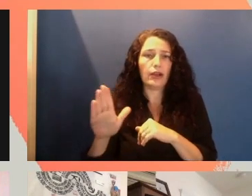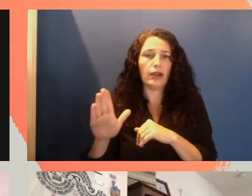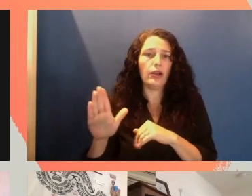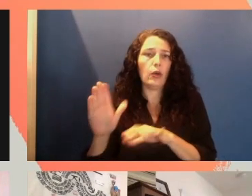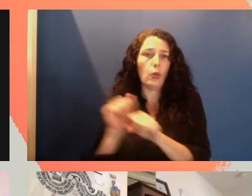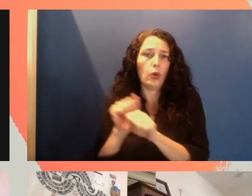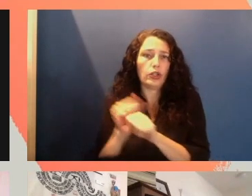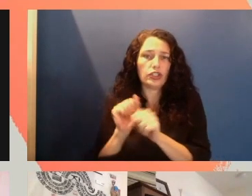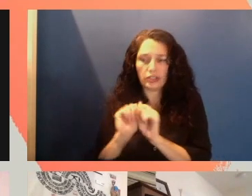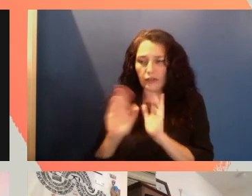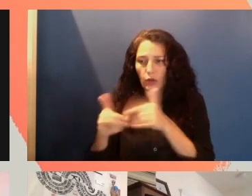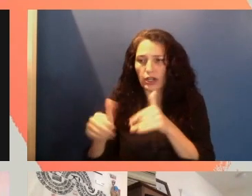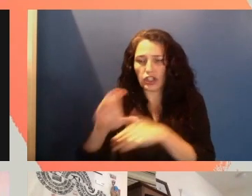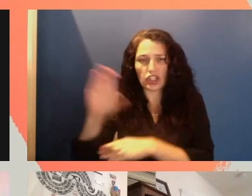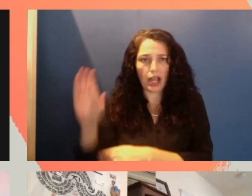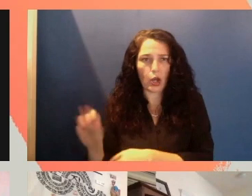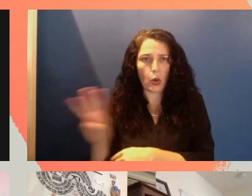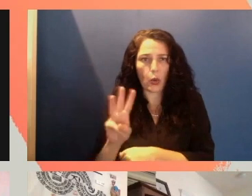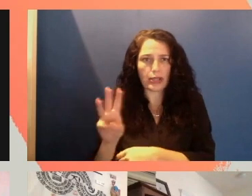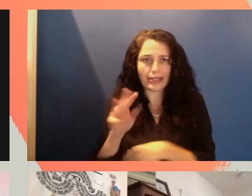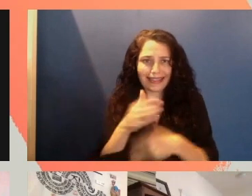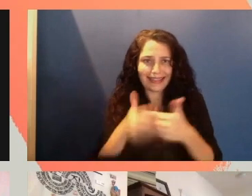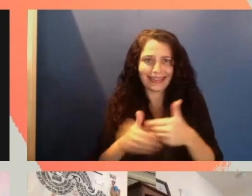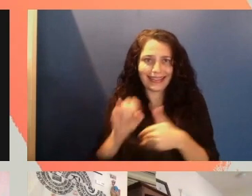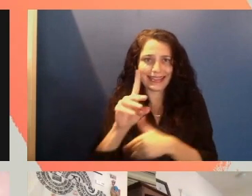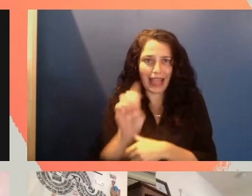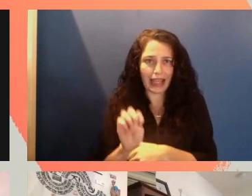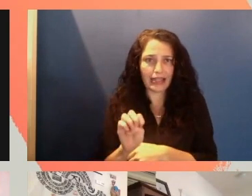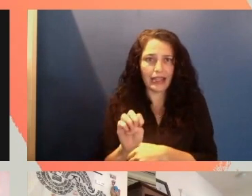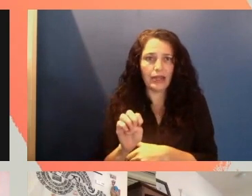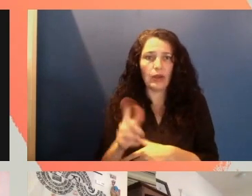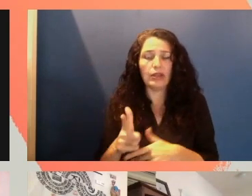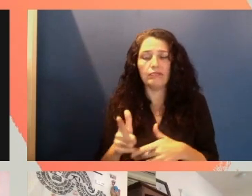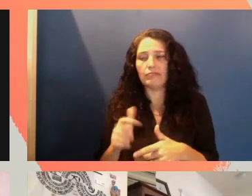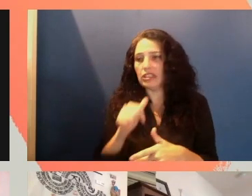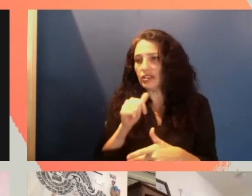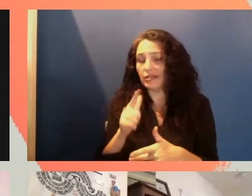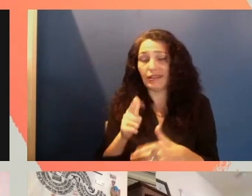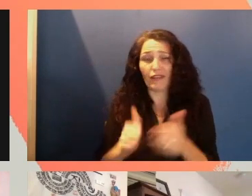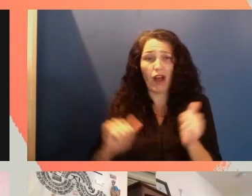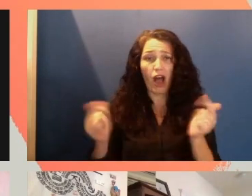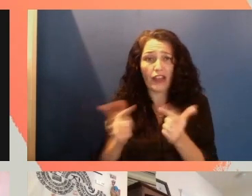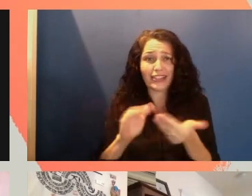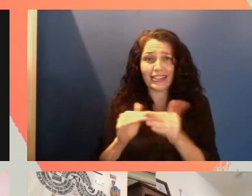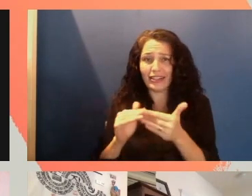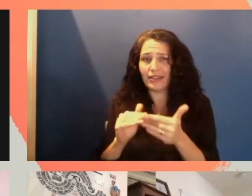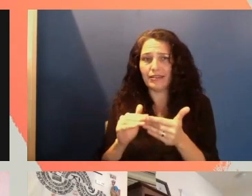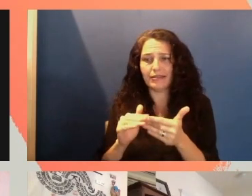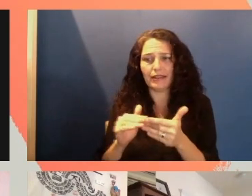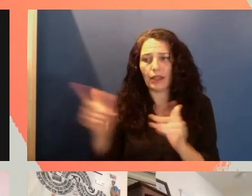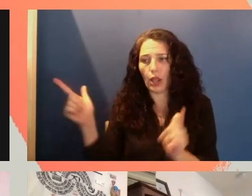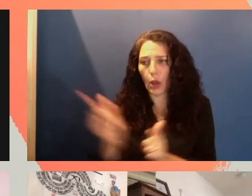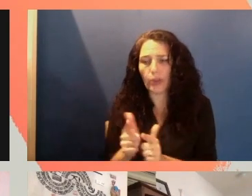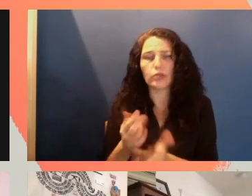which is one of the poorest communities in city, one of the most under-resourced communities in the city. And so often a movement where folks are surrounded